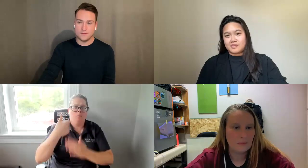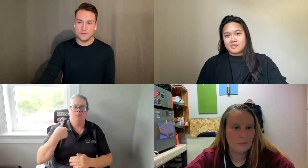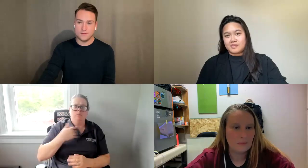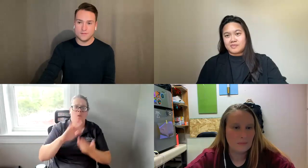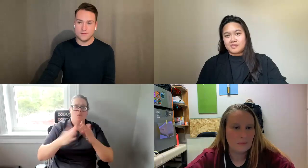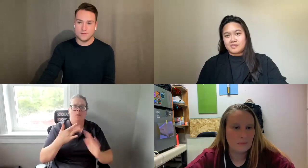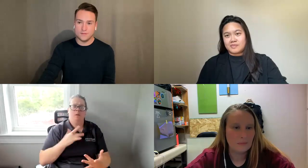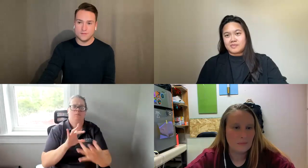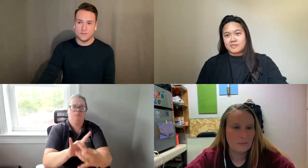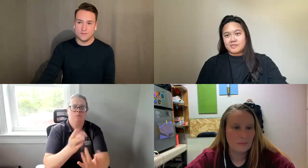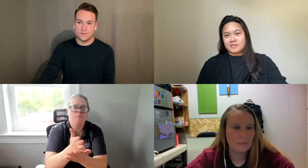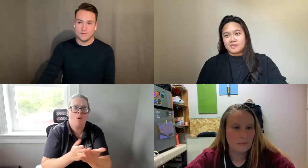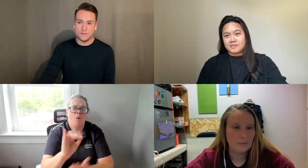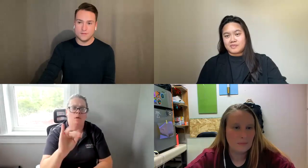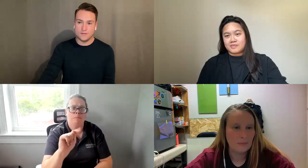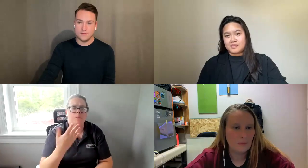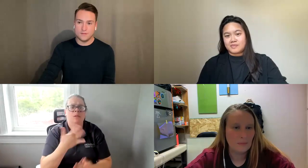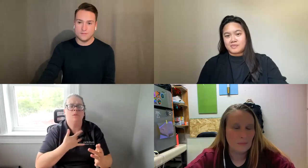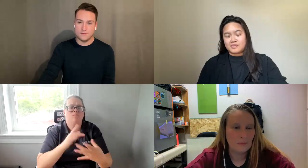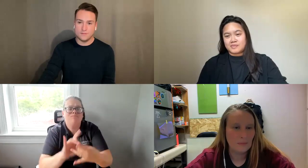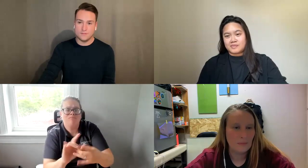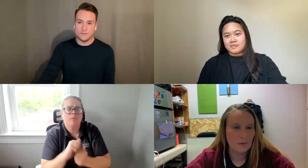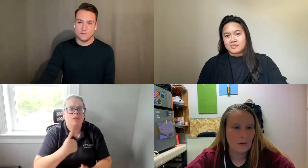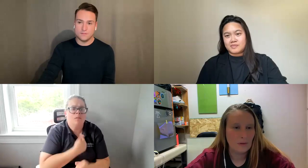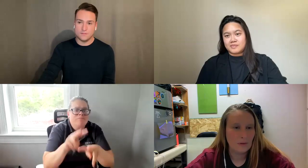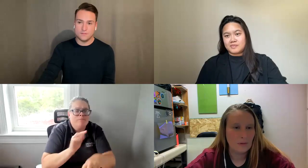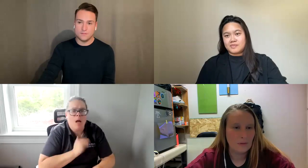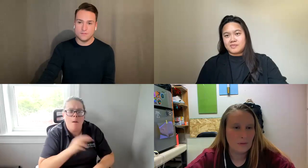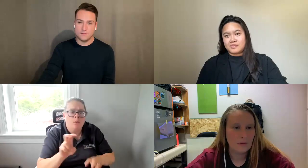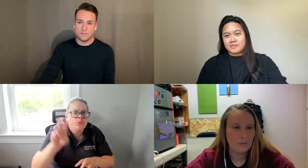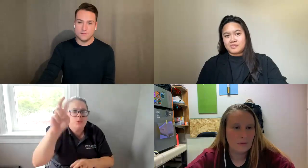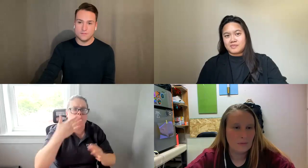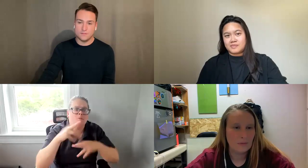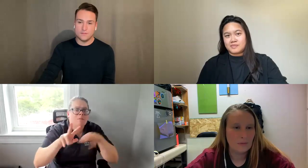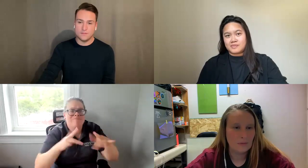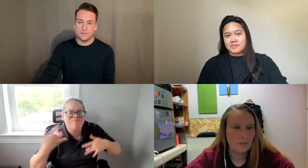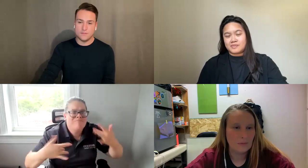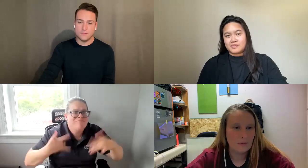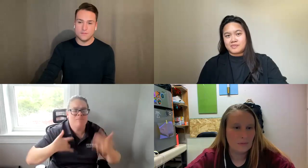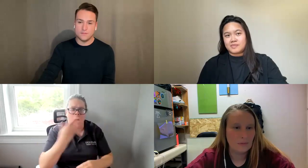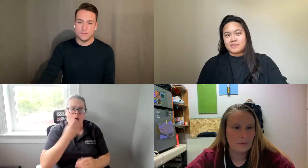We could do it without it but it really helped and it helped us tie in with our deaf community, as well.